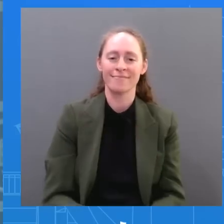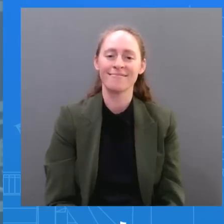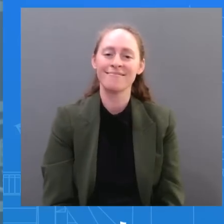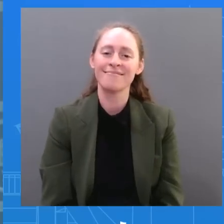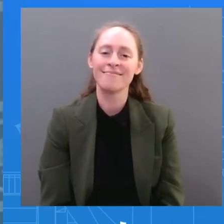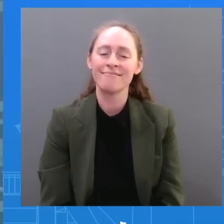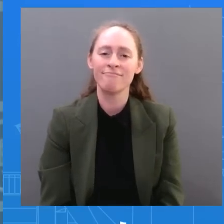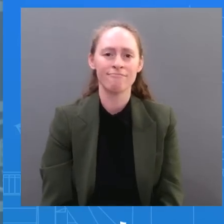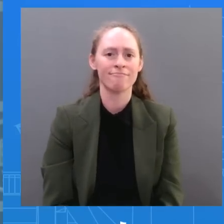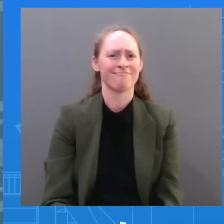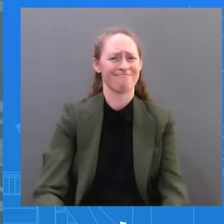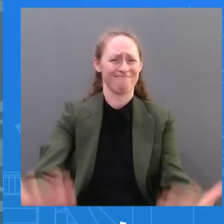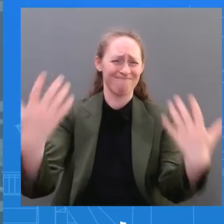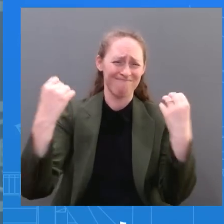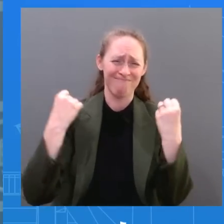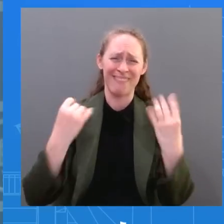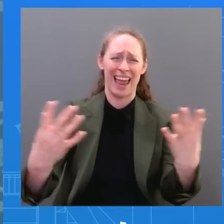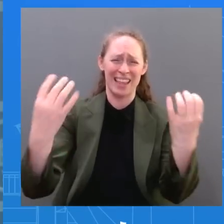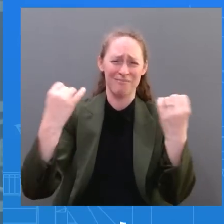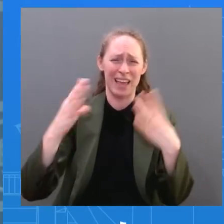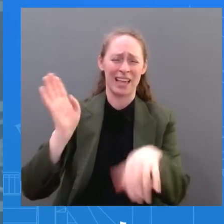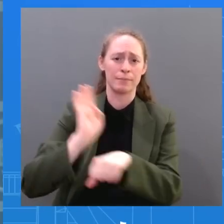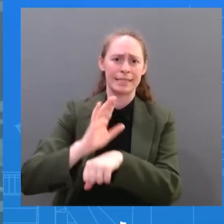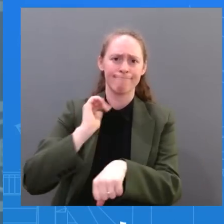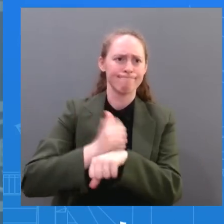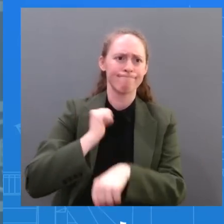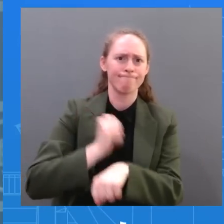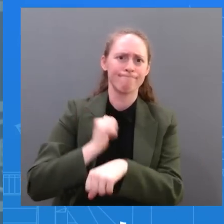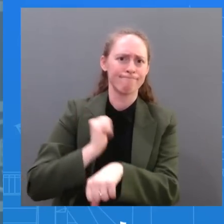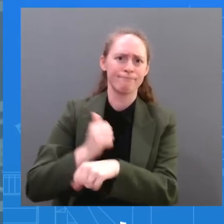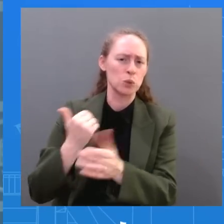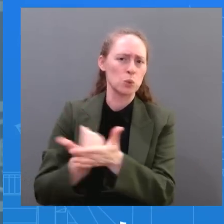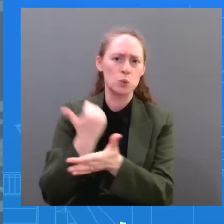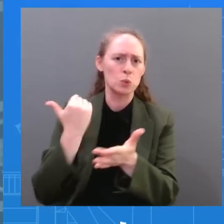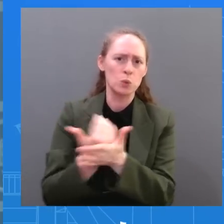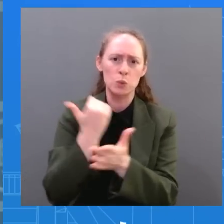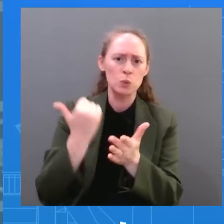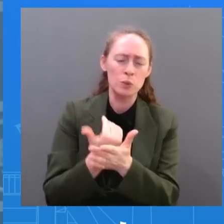and household balance sheets remain strong. So we do not believe that we are in a recession,